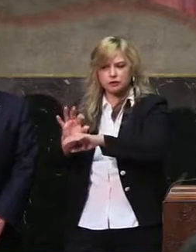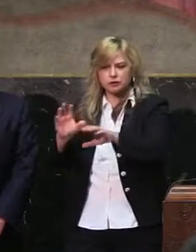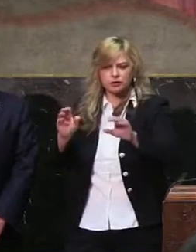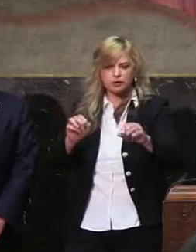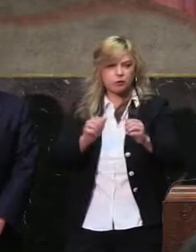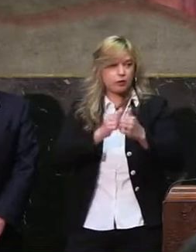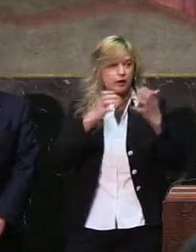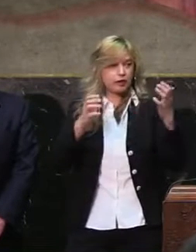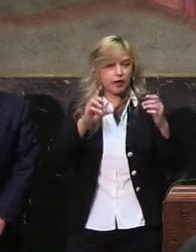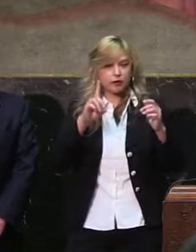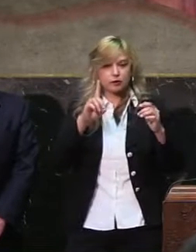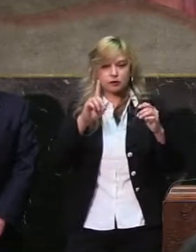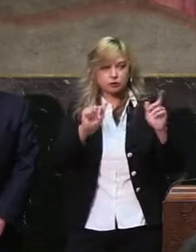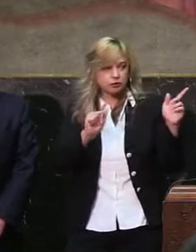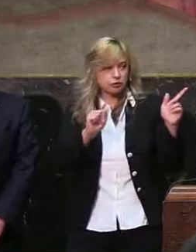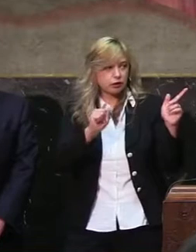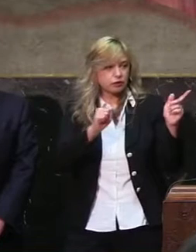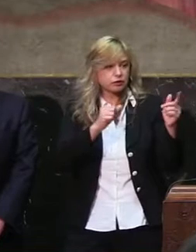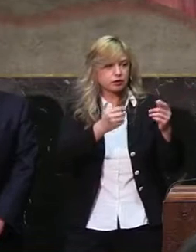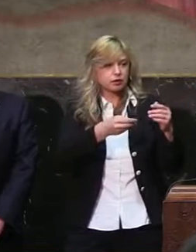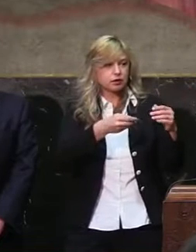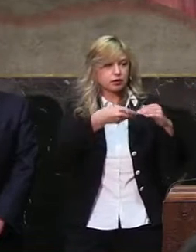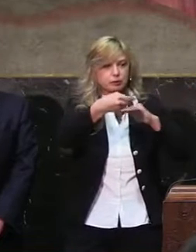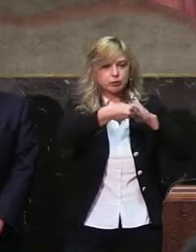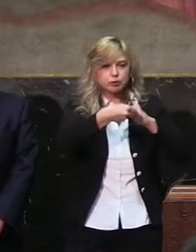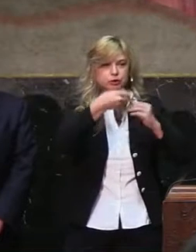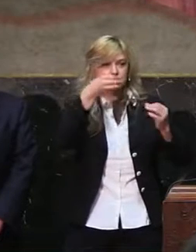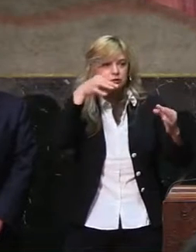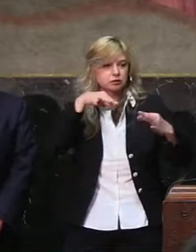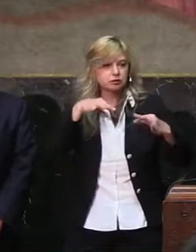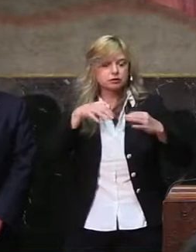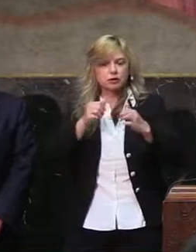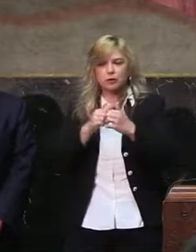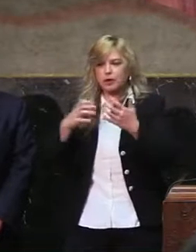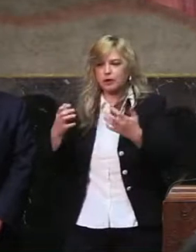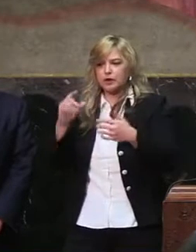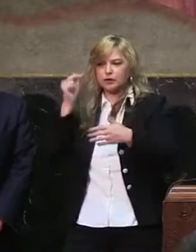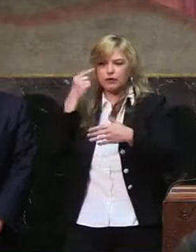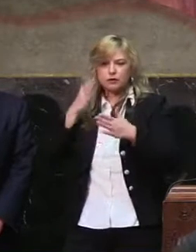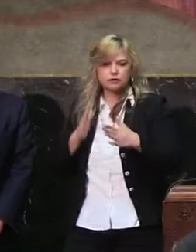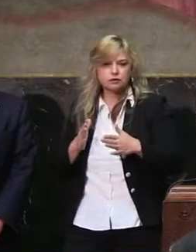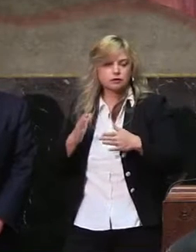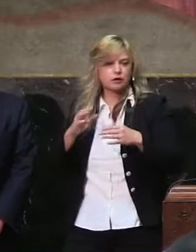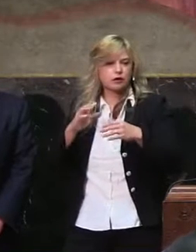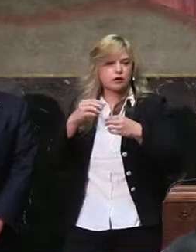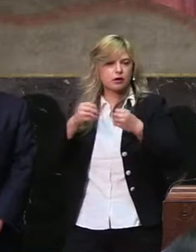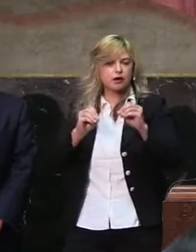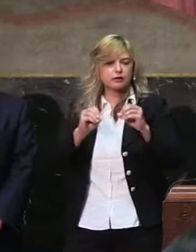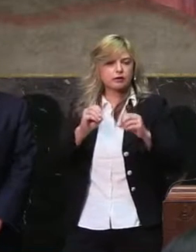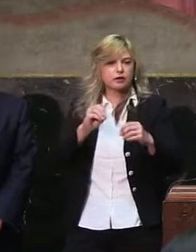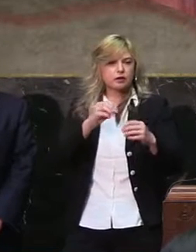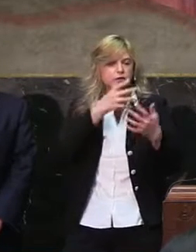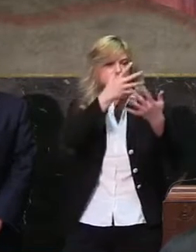collaboration of the governor's office the Department of Corrections the sheriff's, the Supreme Court, the